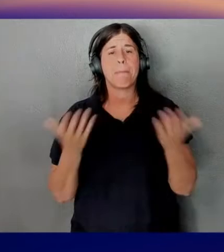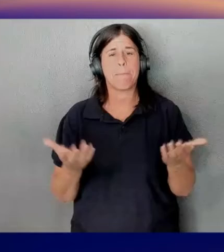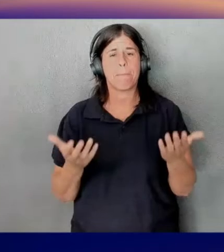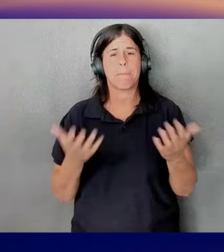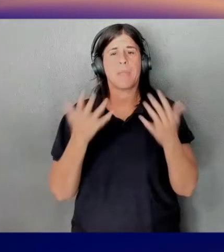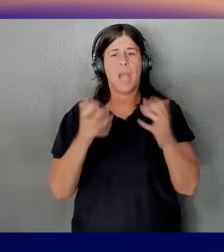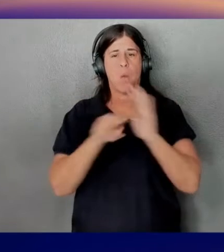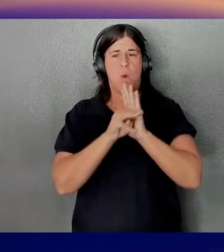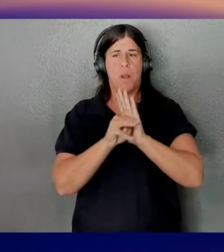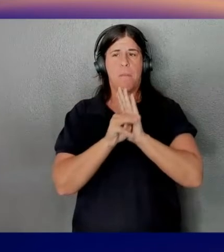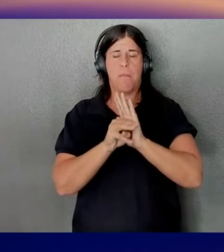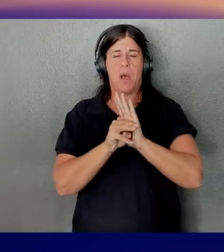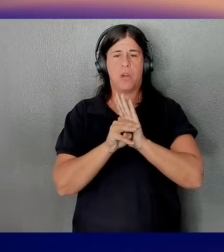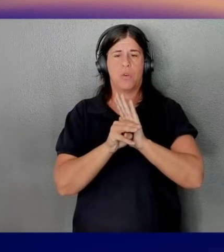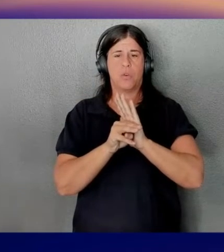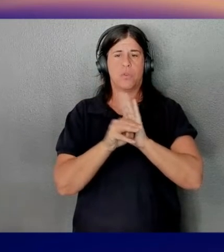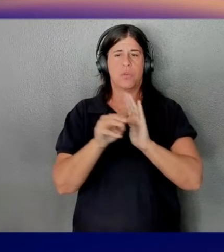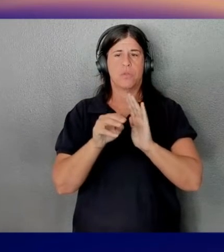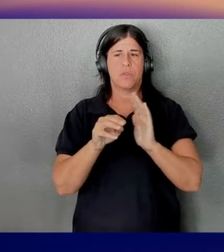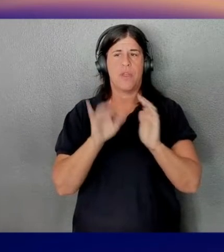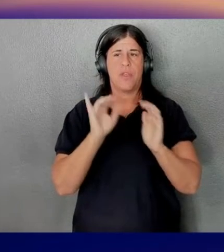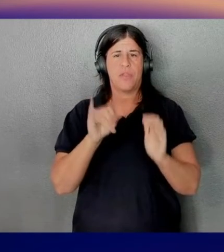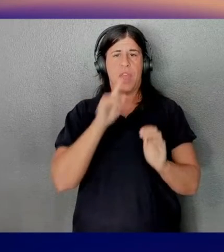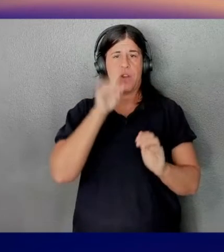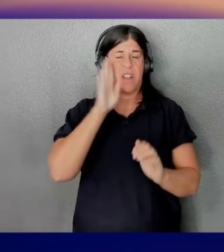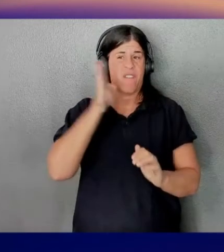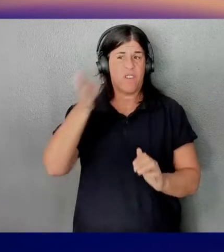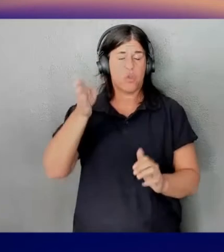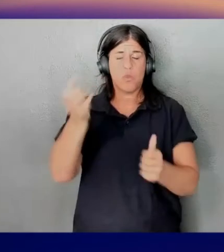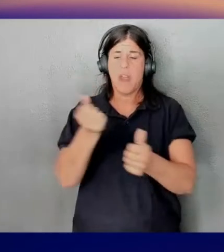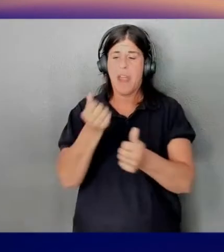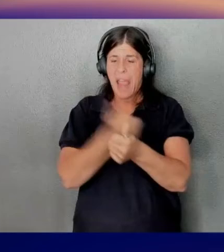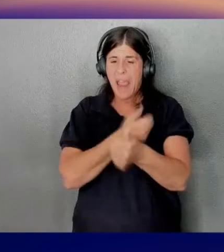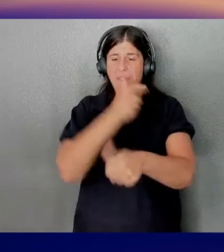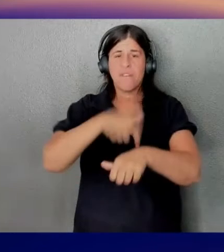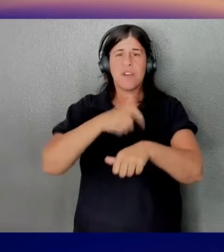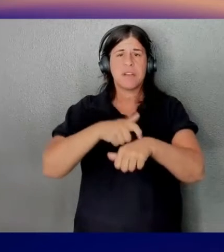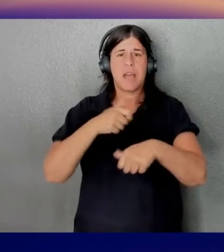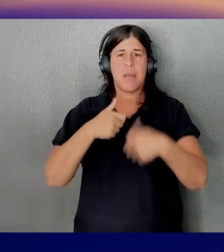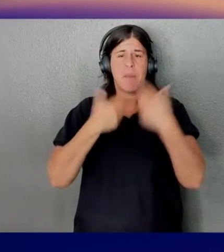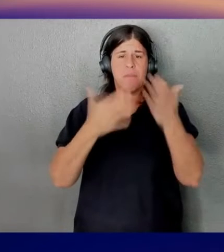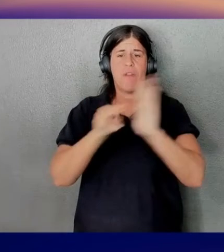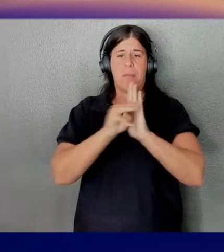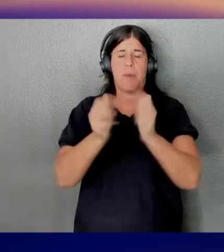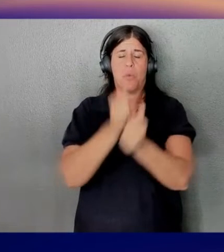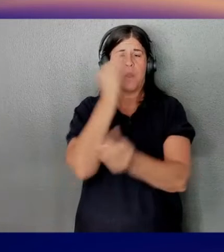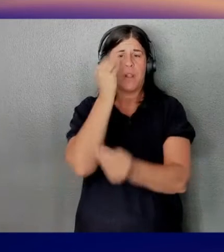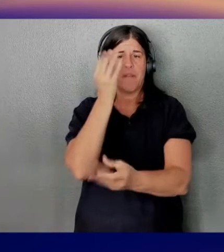to build a model that in the future, every time I provide that model with information about the condition of a machine,